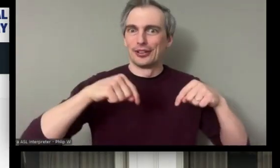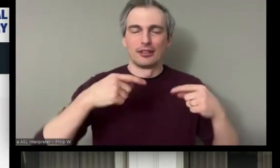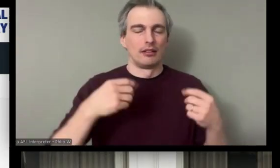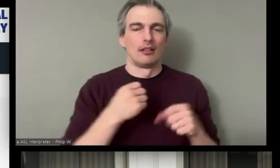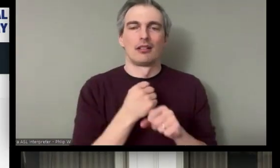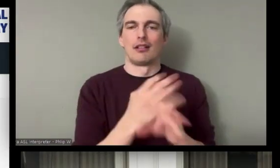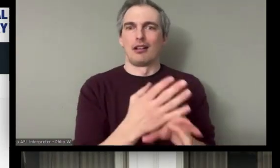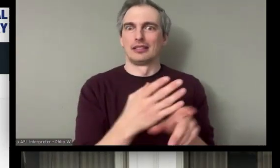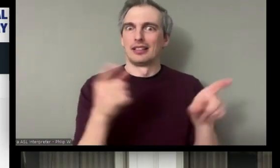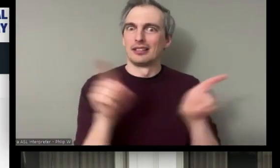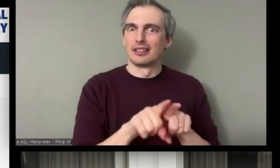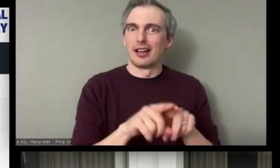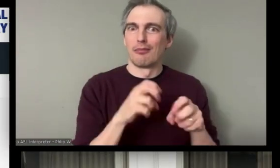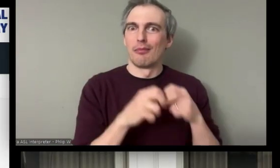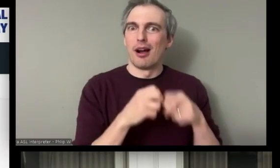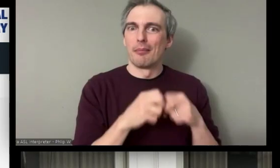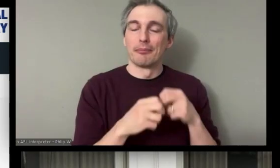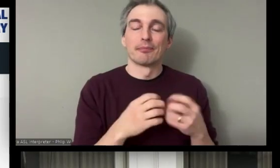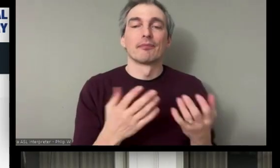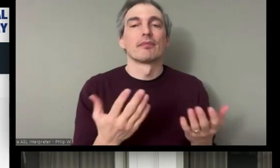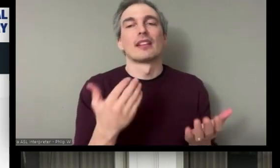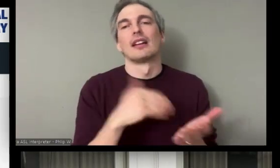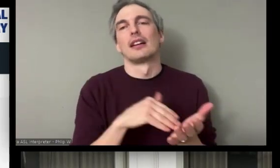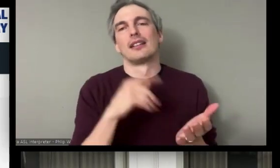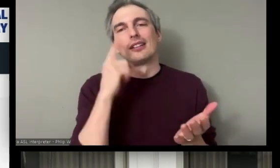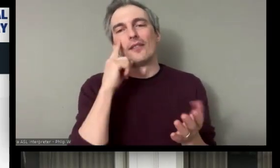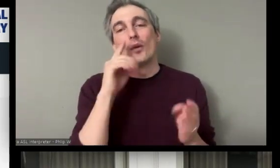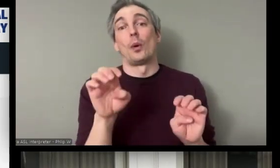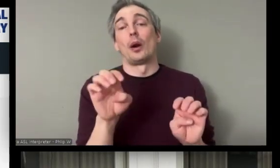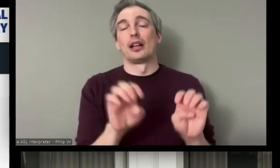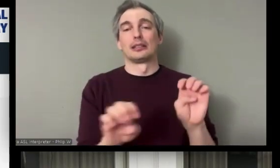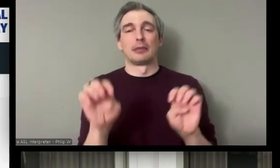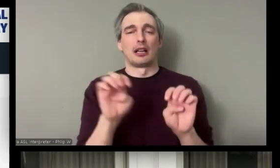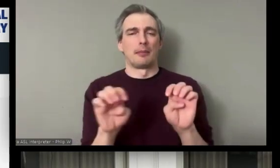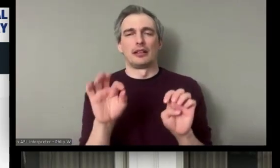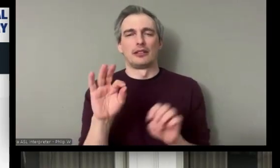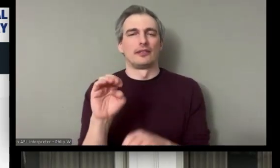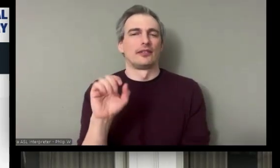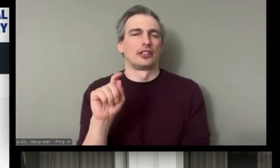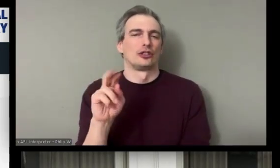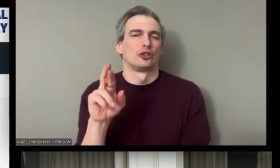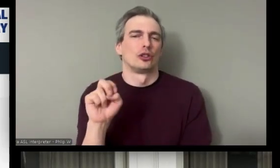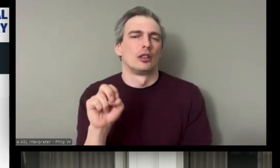feature, the first thing I thought of is like... At least having a voice command